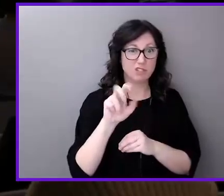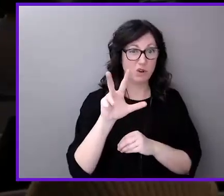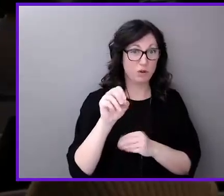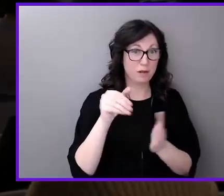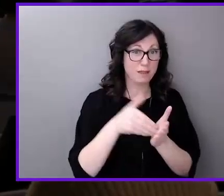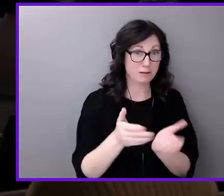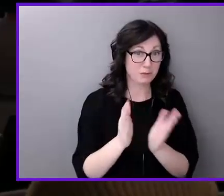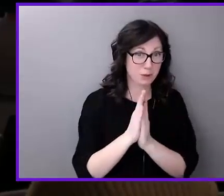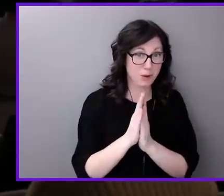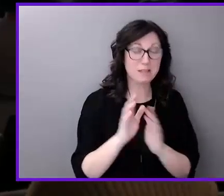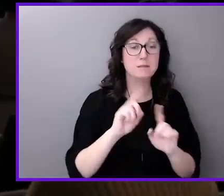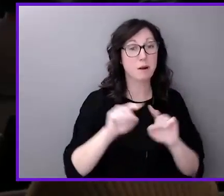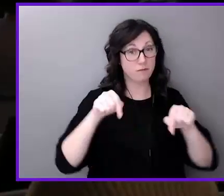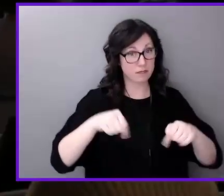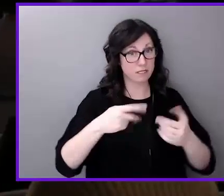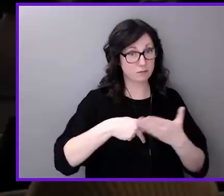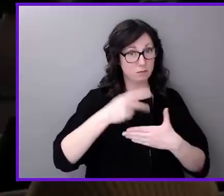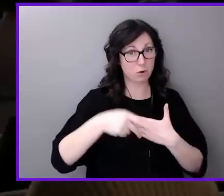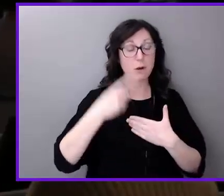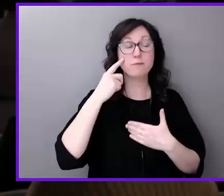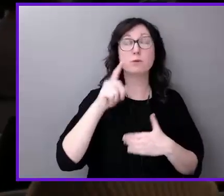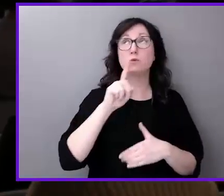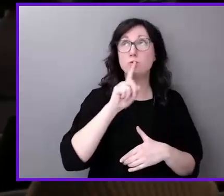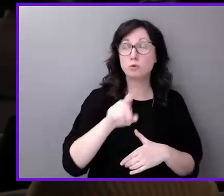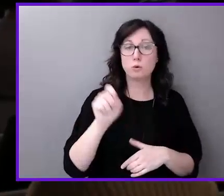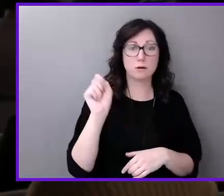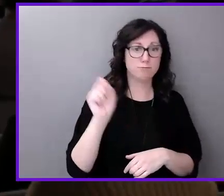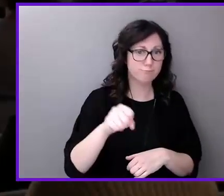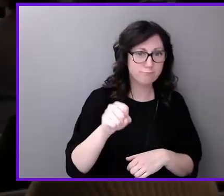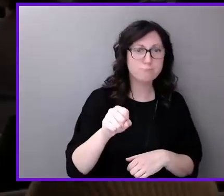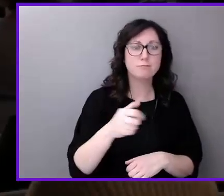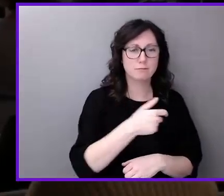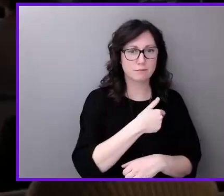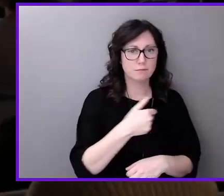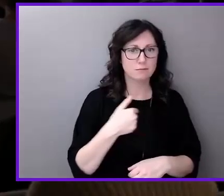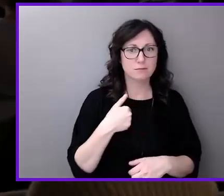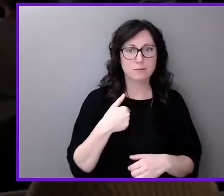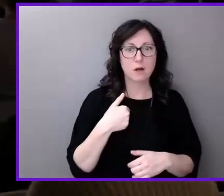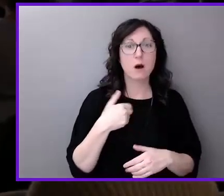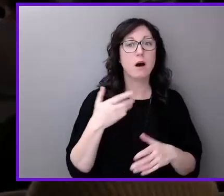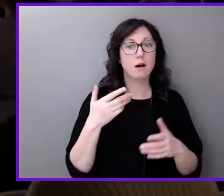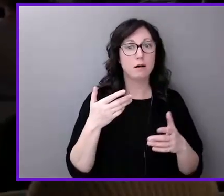but for this program, certainly. There’s a reception after the